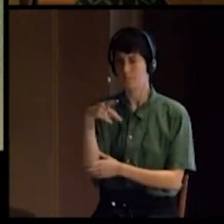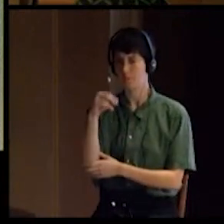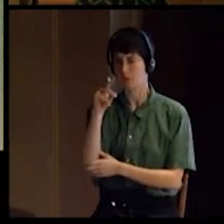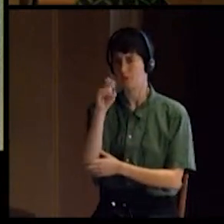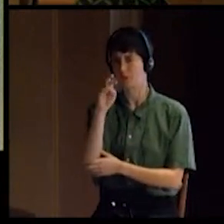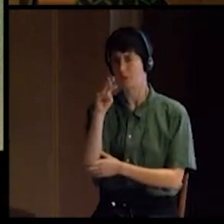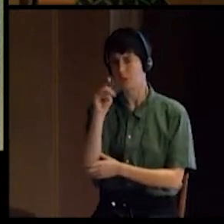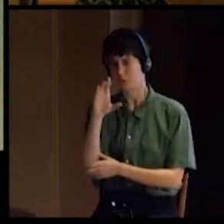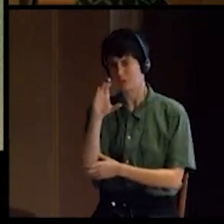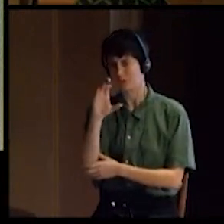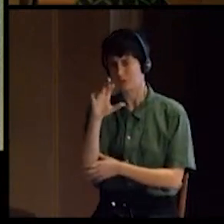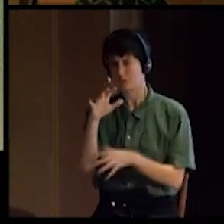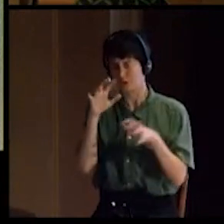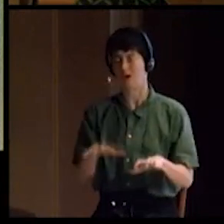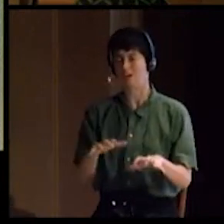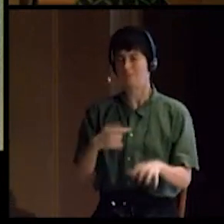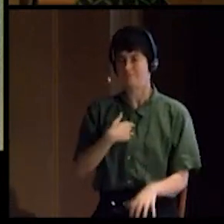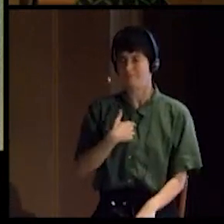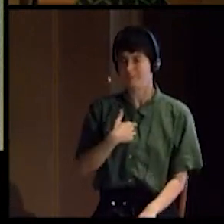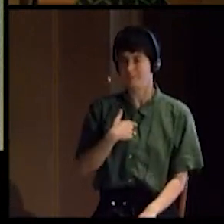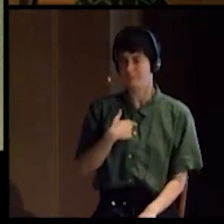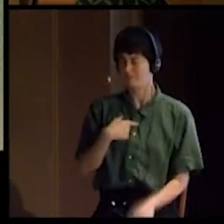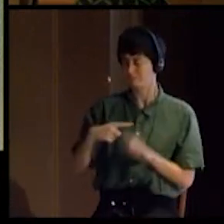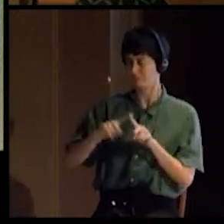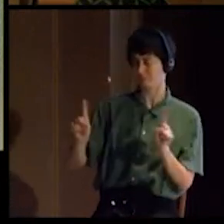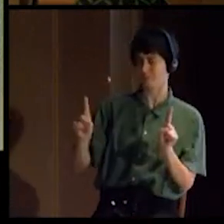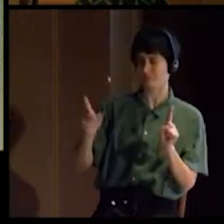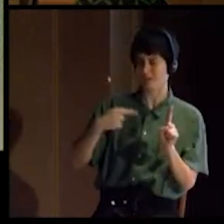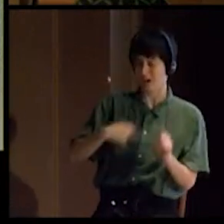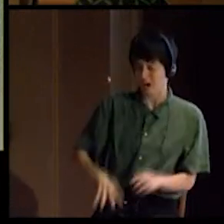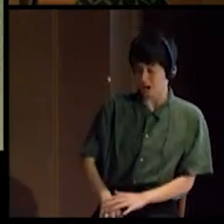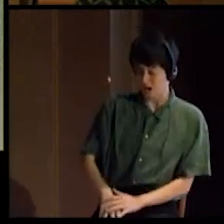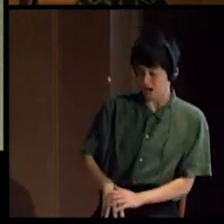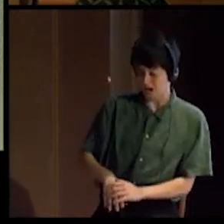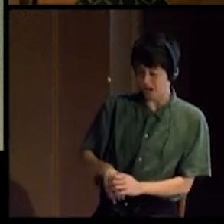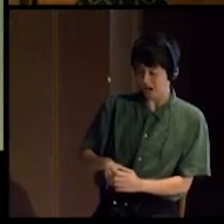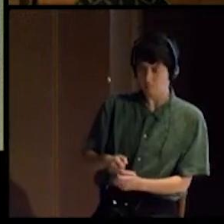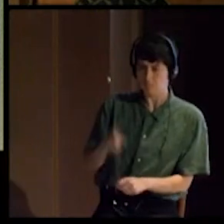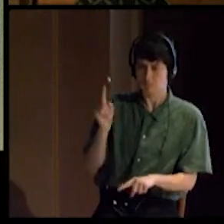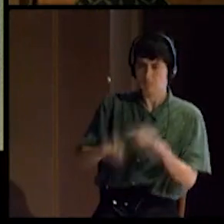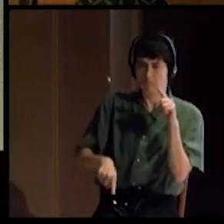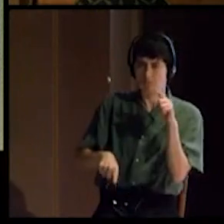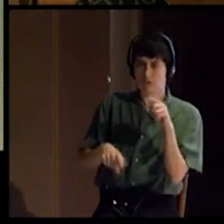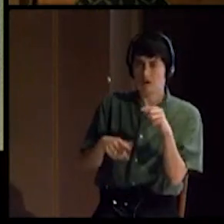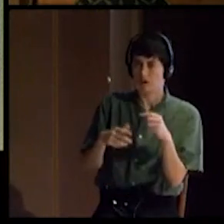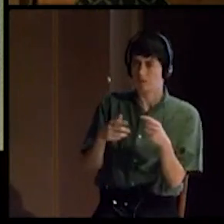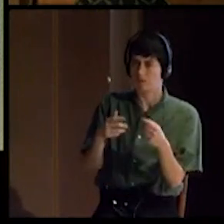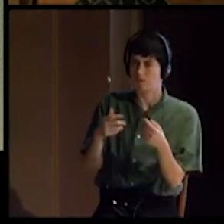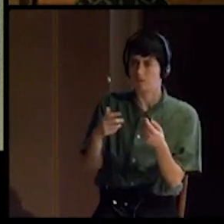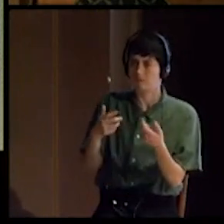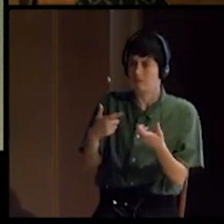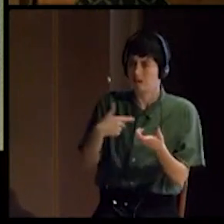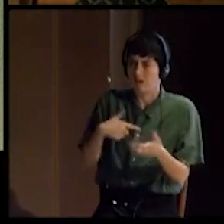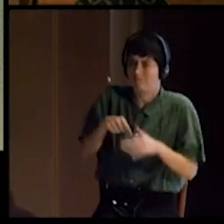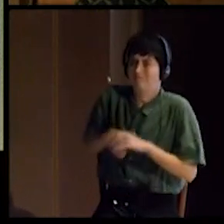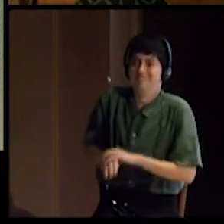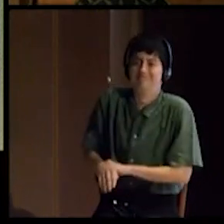So I was thinking, "Okay, this bird is doing something really cool. Its puffed-up feathers have something to do